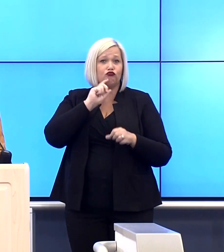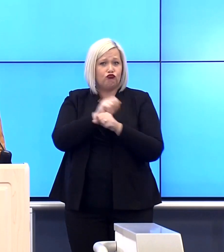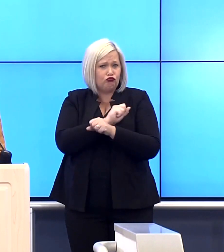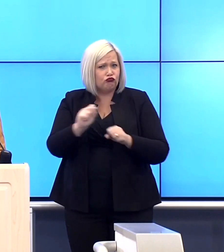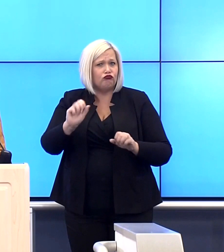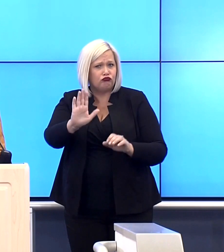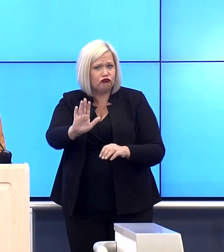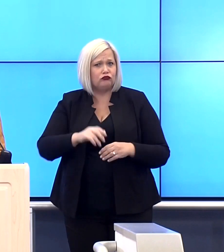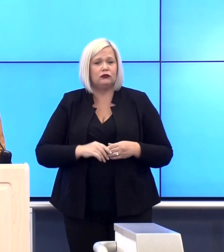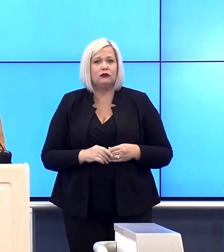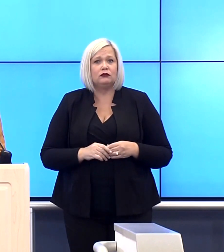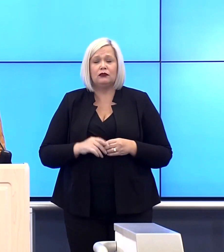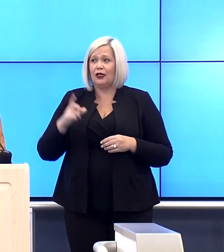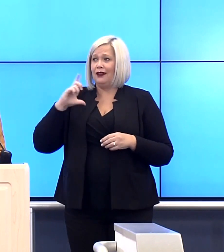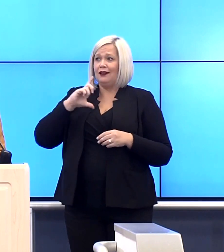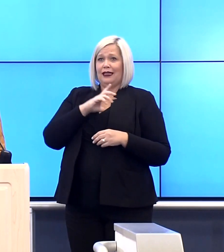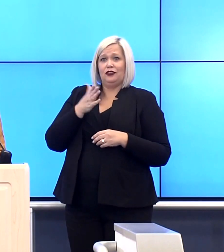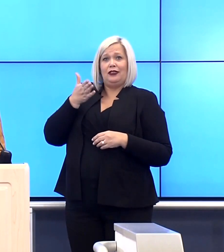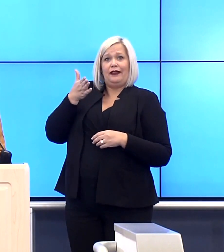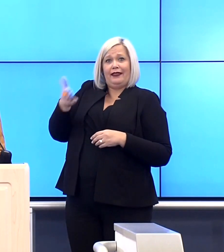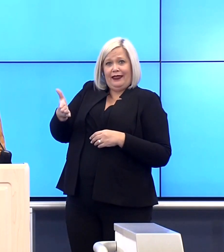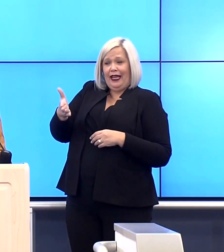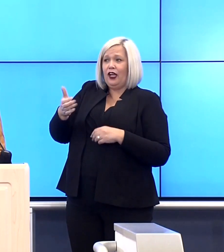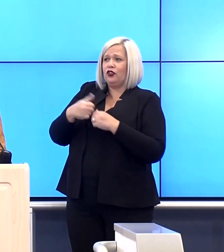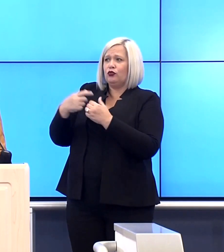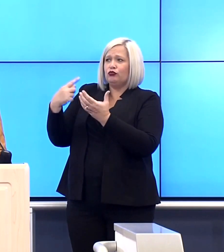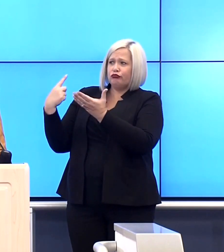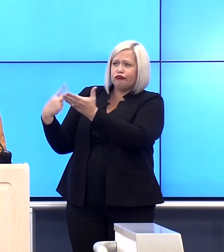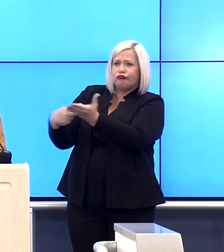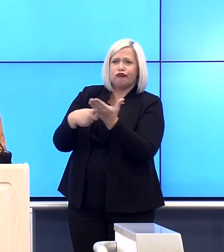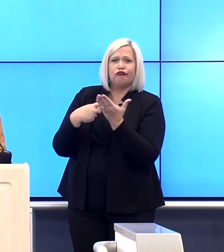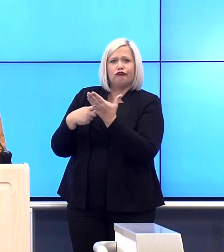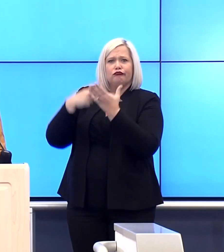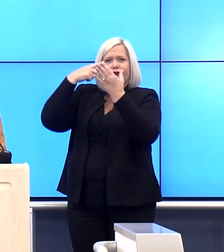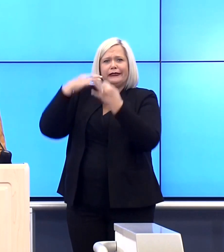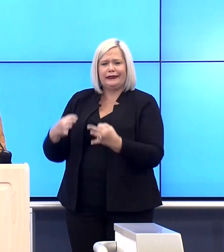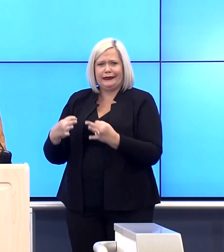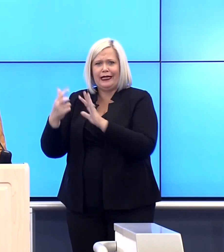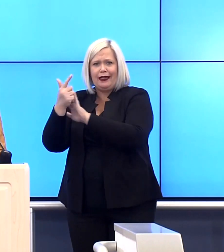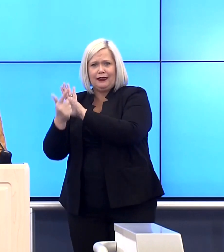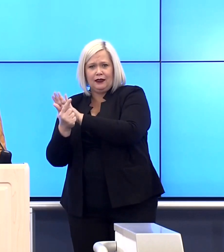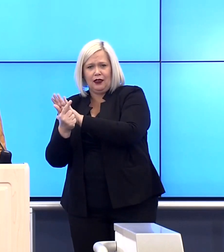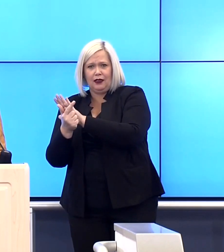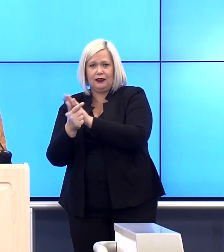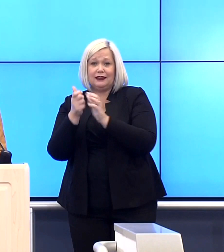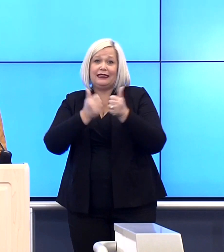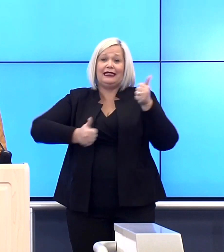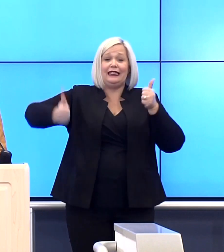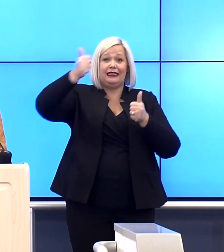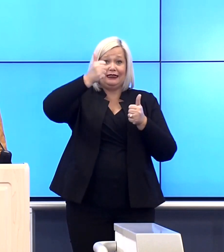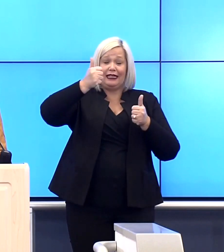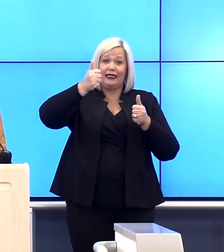YOU KNOW, THE LEGISLATURE IS AN IMPORTANT PART OF GOVERNMENT. IMPORTANT PART OF GOVERNMENT. THERE’S NO QUESTION. THERE’S NO QUESTION. THE LEGISLATURE WAS DESIGNED TO THE LEGISLATURE WAS DESIGNED TO BE A DELIBERATIVE BODY.